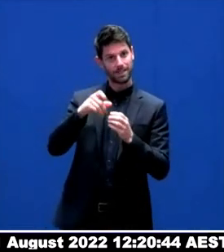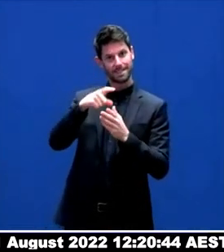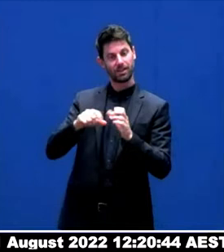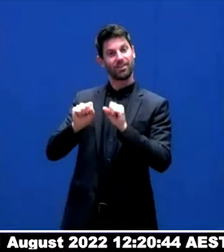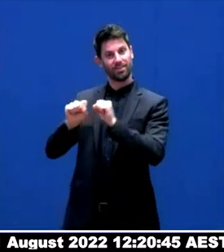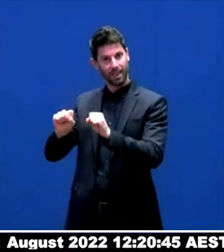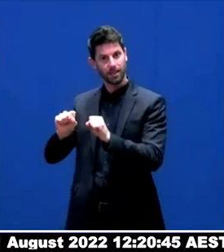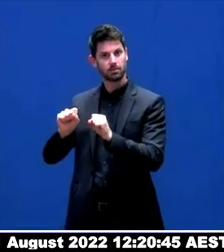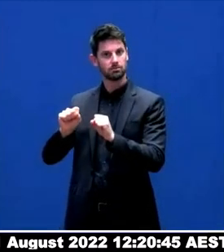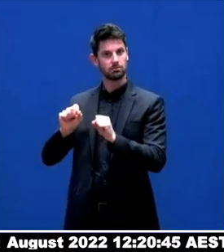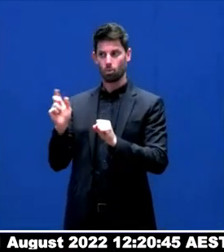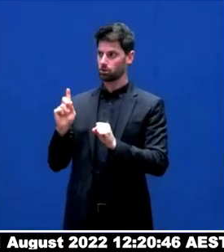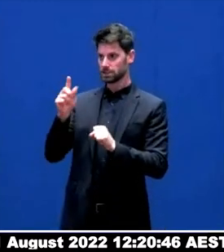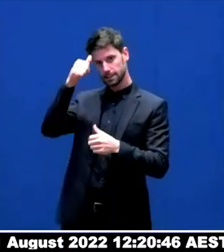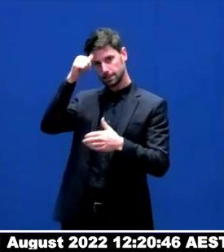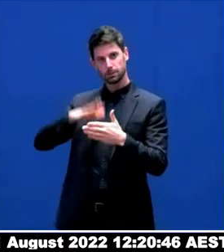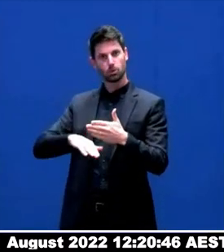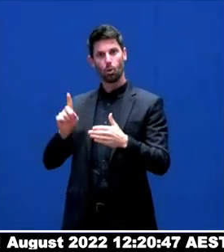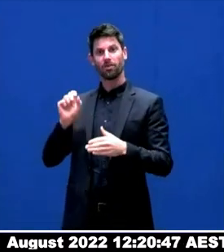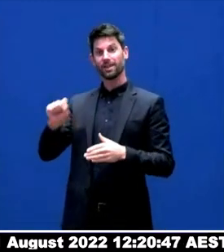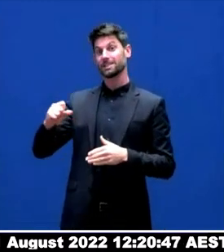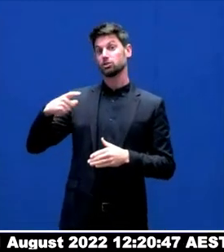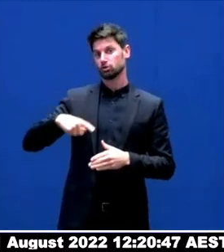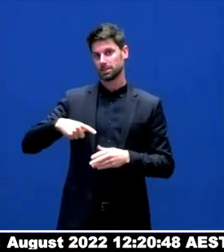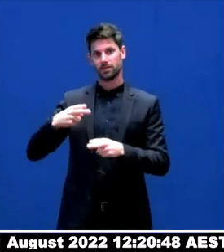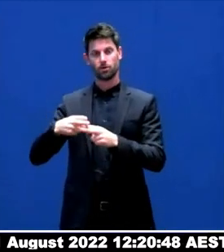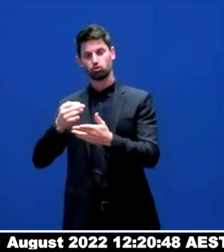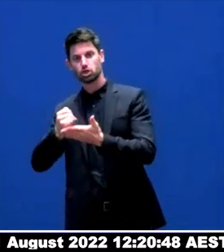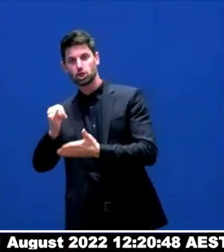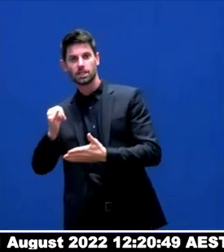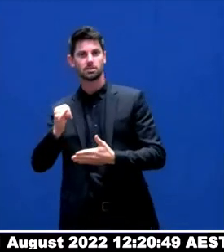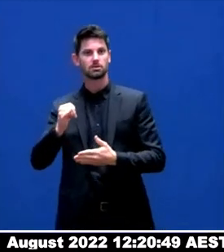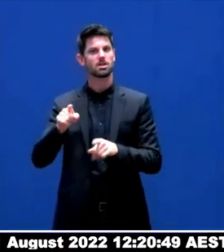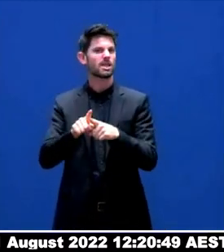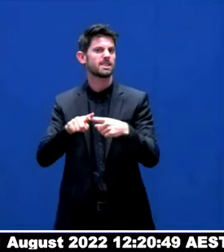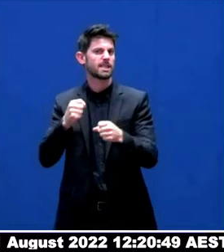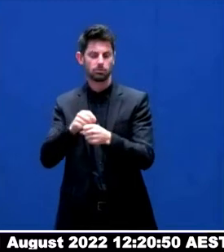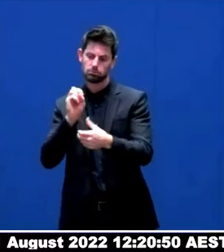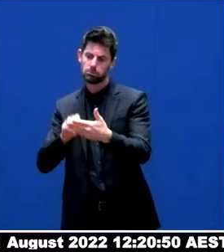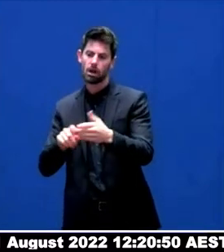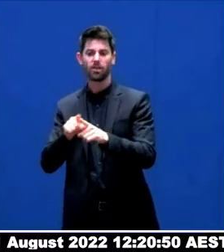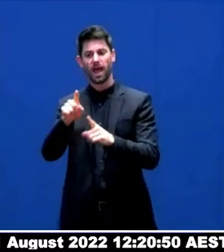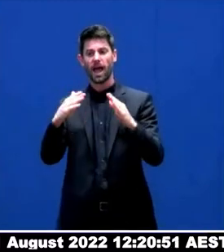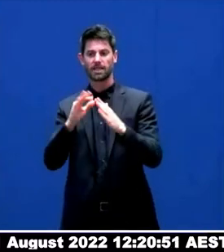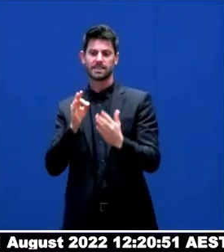whether or not the - a reason for rejecting an offer might be that it's just not accessible to suit disability?